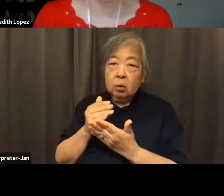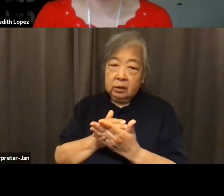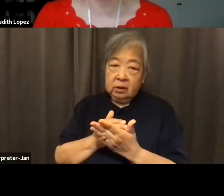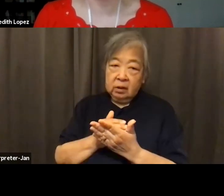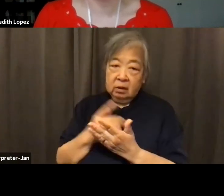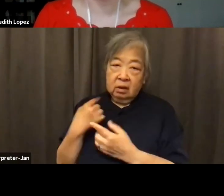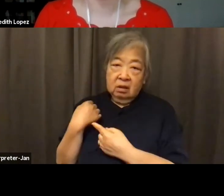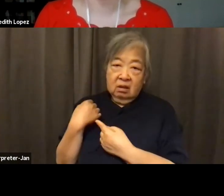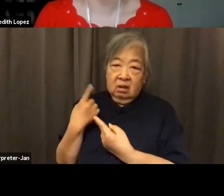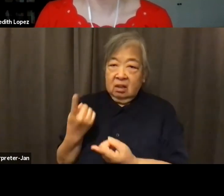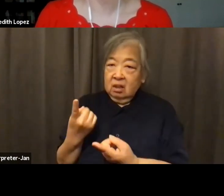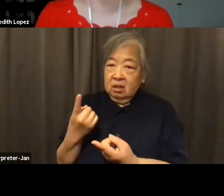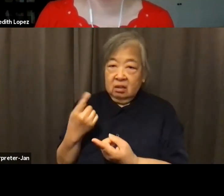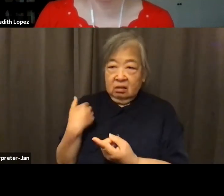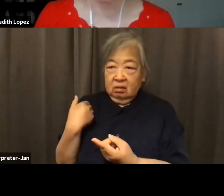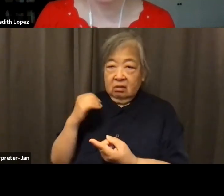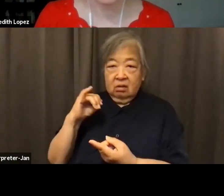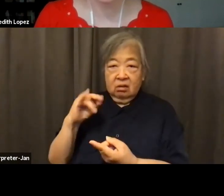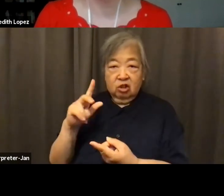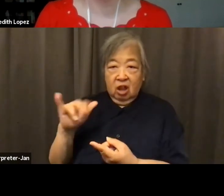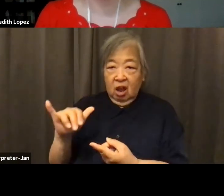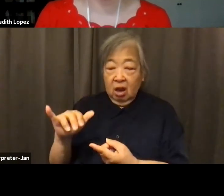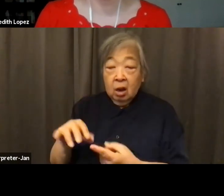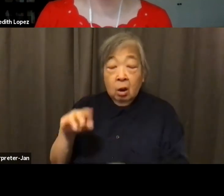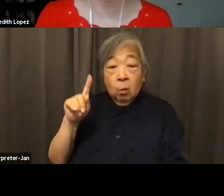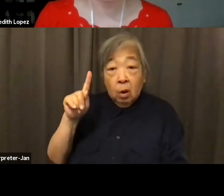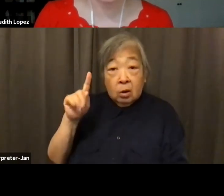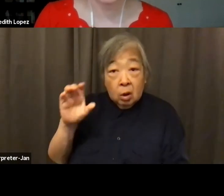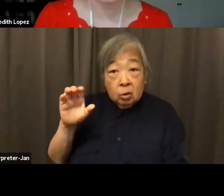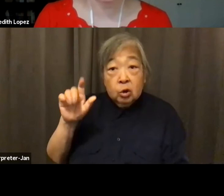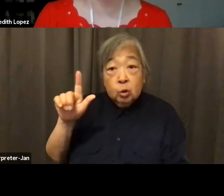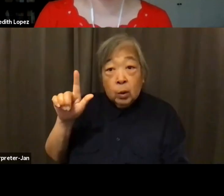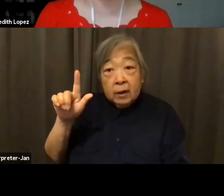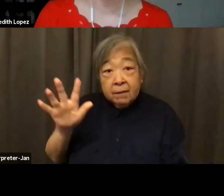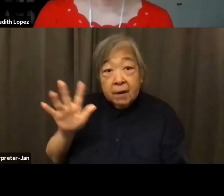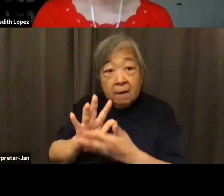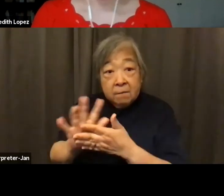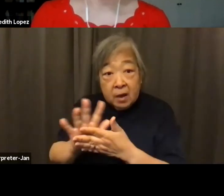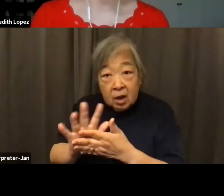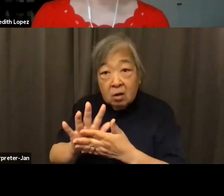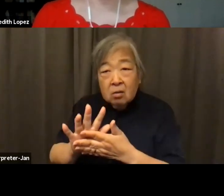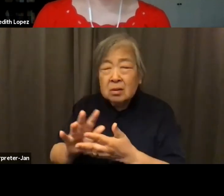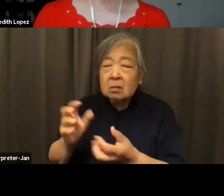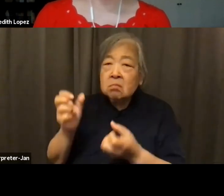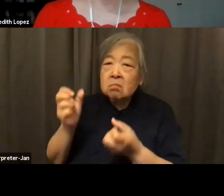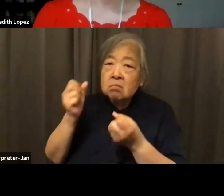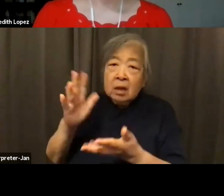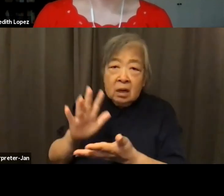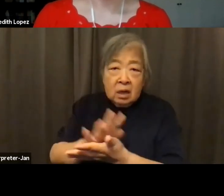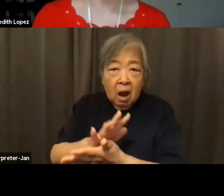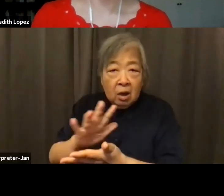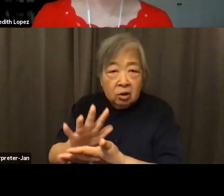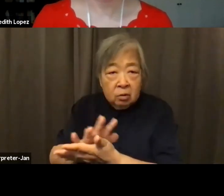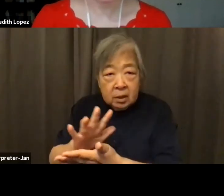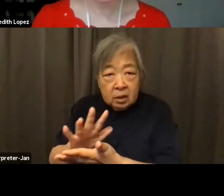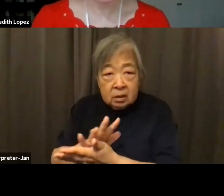which we had 125 videos and dozens and dozens of documents, and I obviously couldn't do